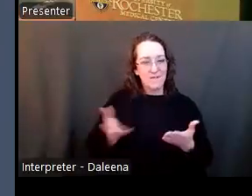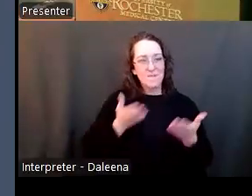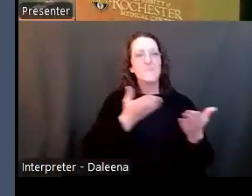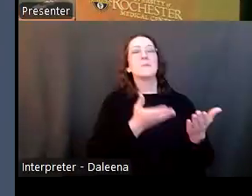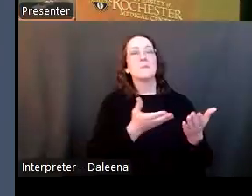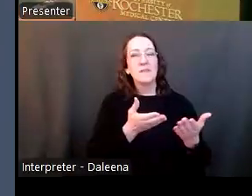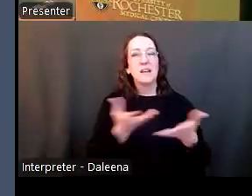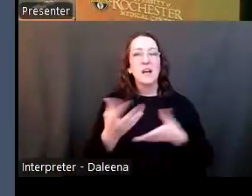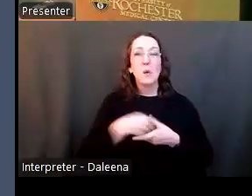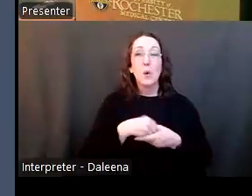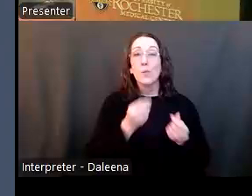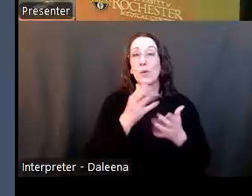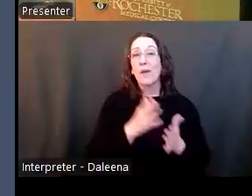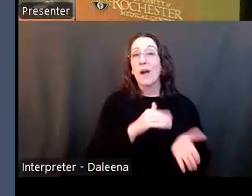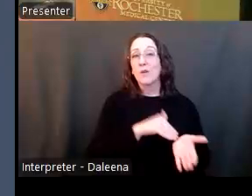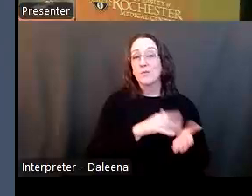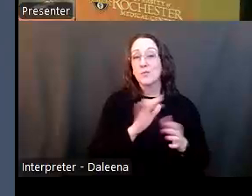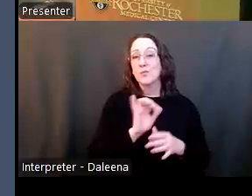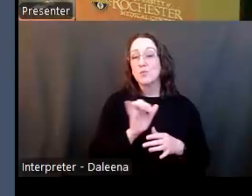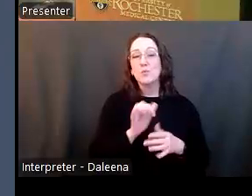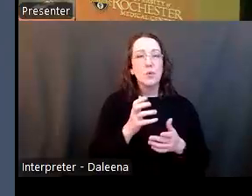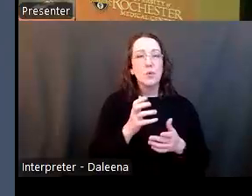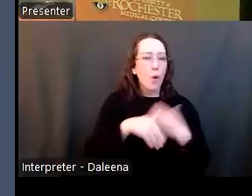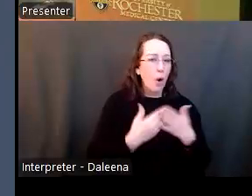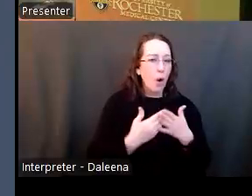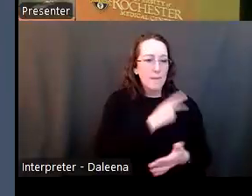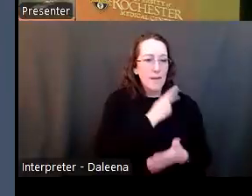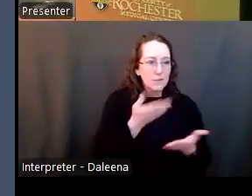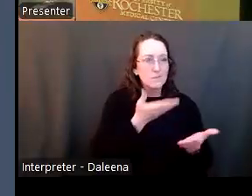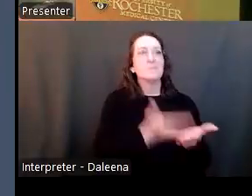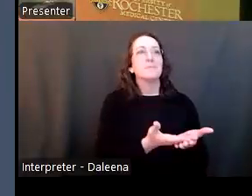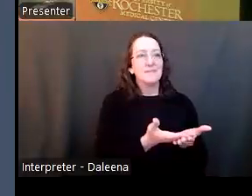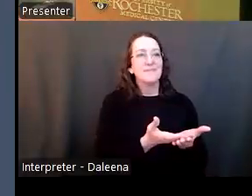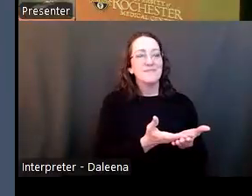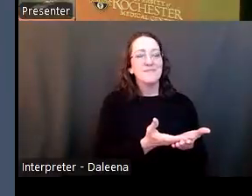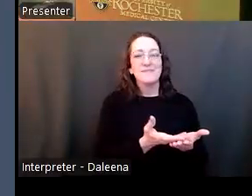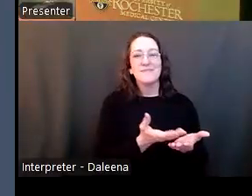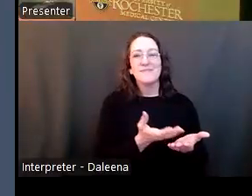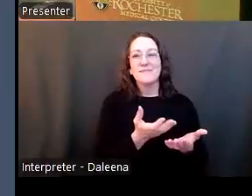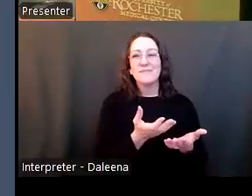providers as well so if we can get all of the patients there and uh try to eliminate